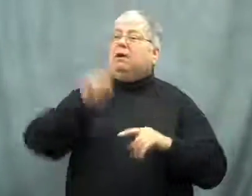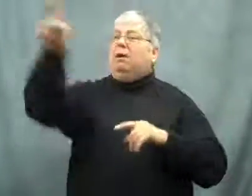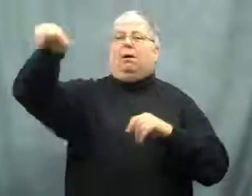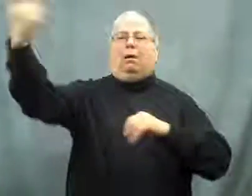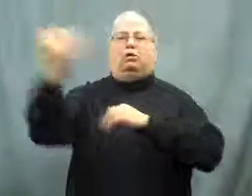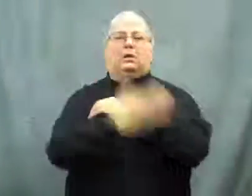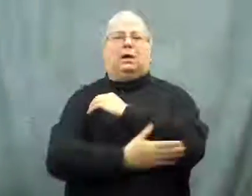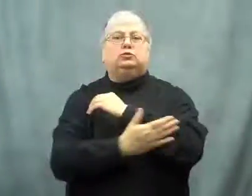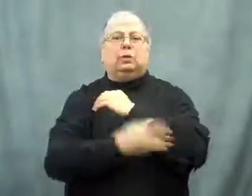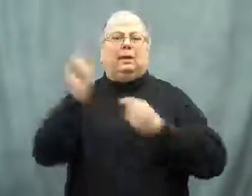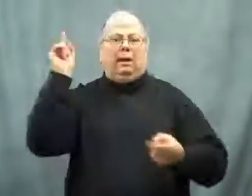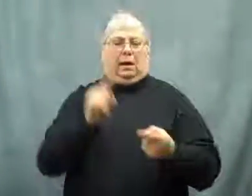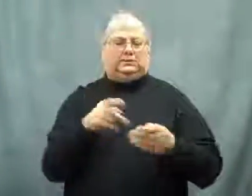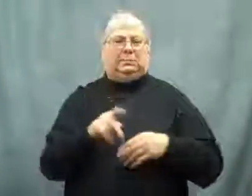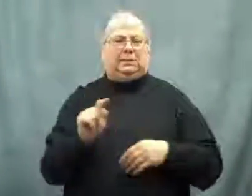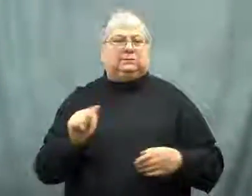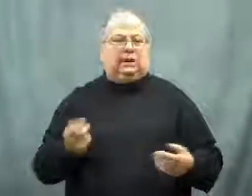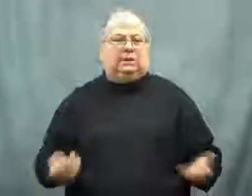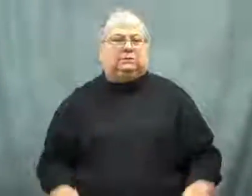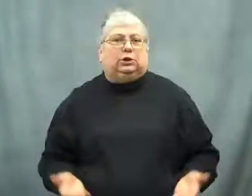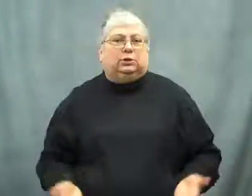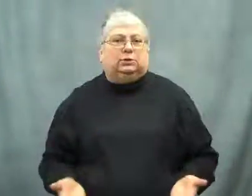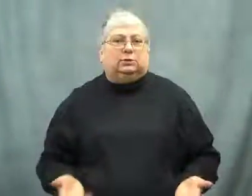and paying less taxes in the USA.